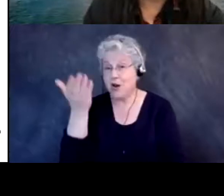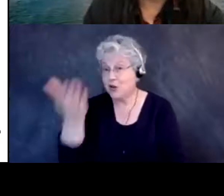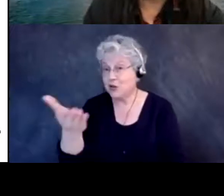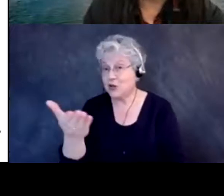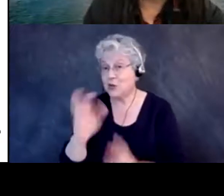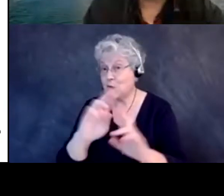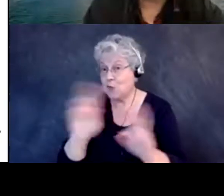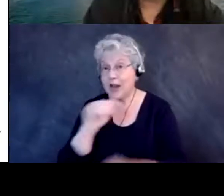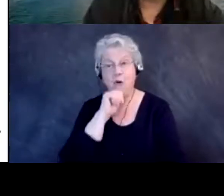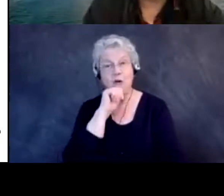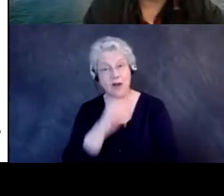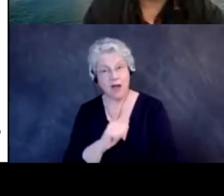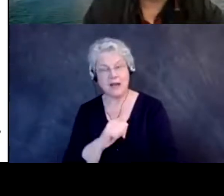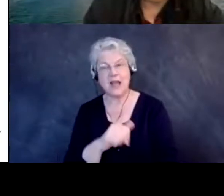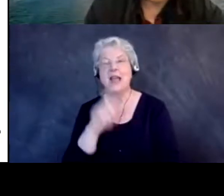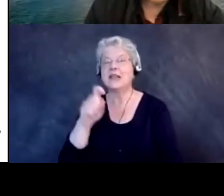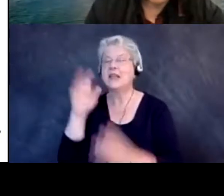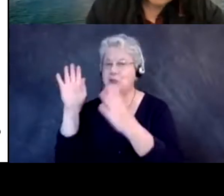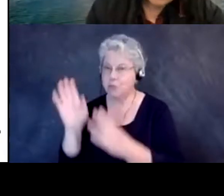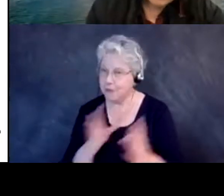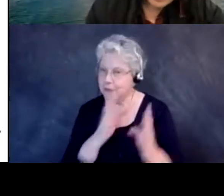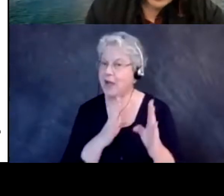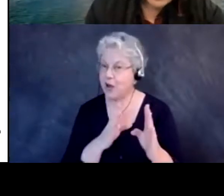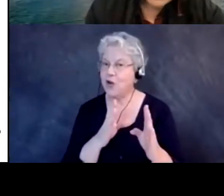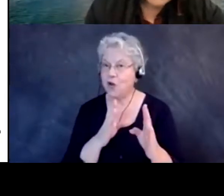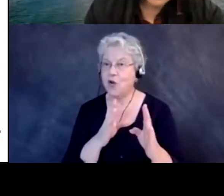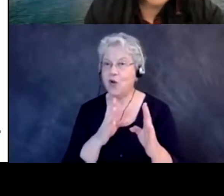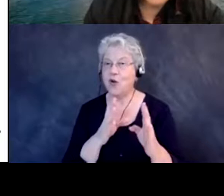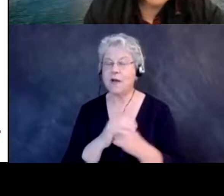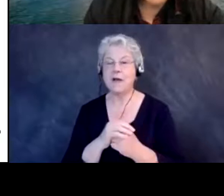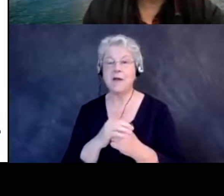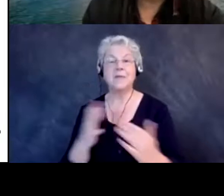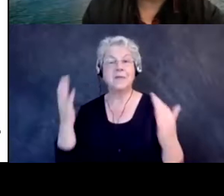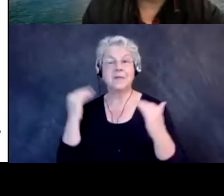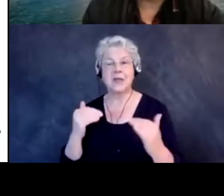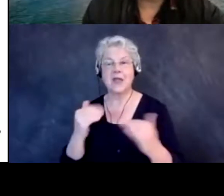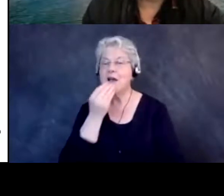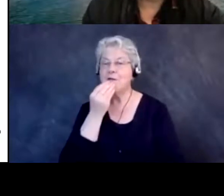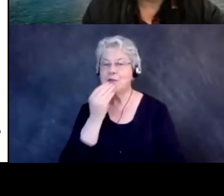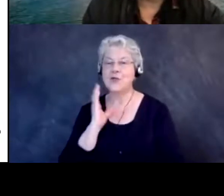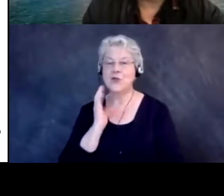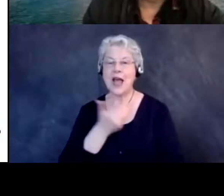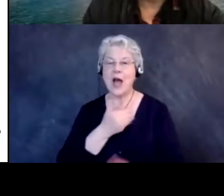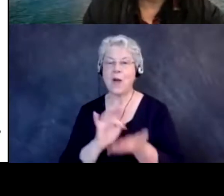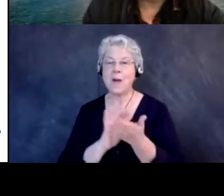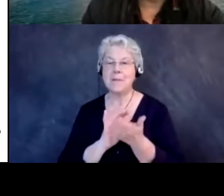or not and you need to be prepared. And another one is our food is our medicine. If we eat our